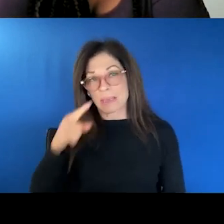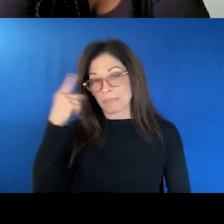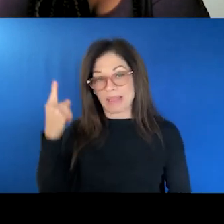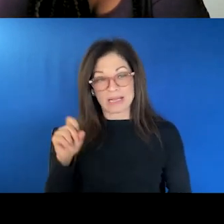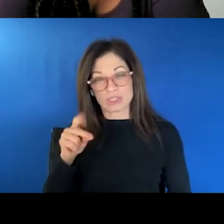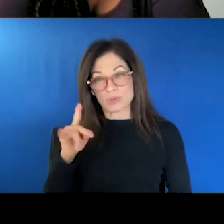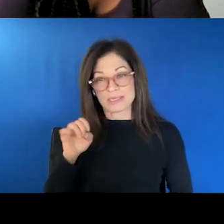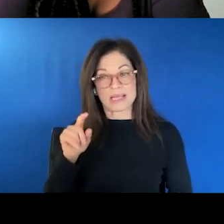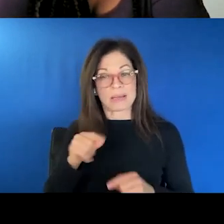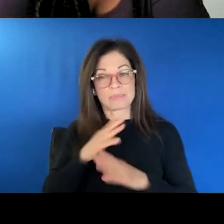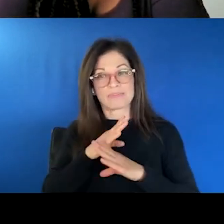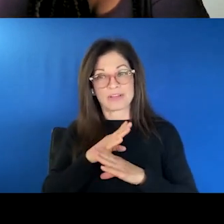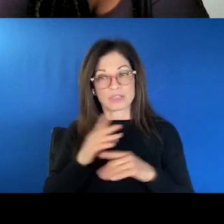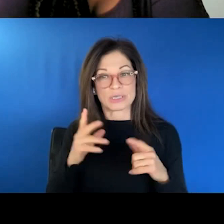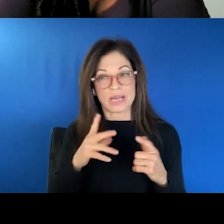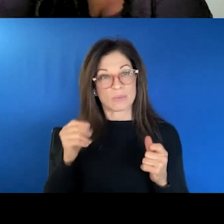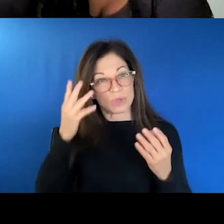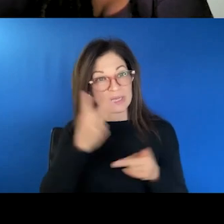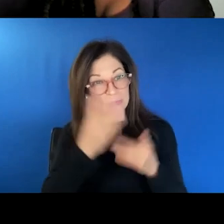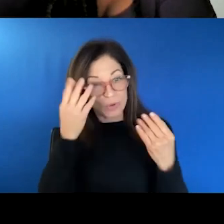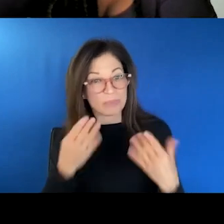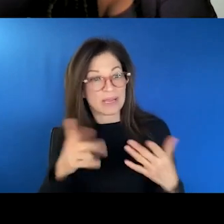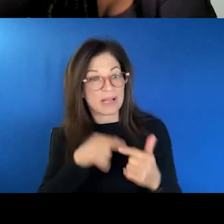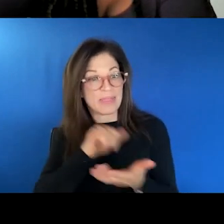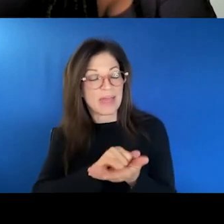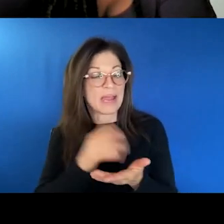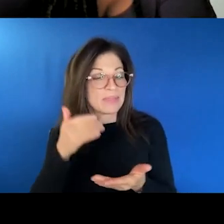WE ARE ALSO WORKING WITH A WORK FORCE STRATEGY. WE WILL KEEP YOU UPDATED ABOUT THAT AND THE (INDISCERNIBLE) STUDY.